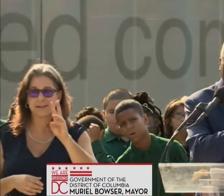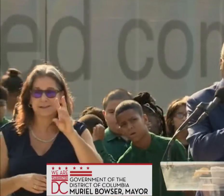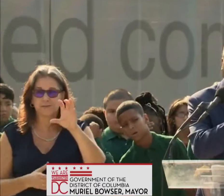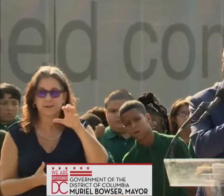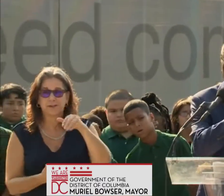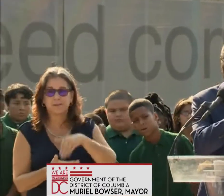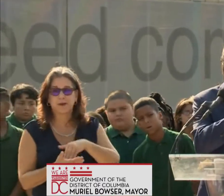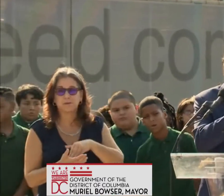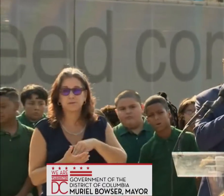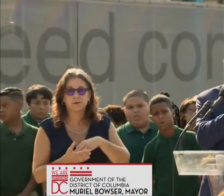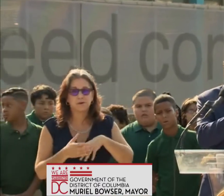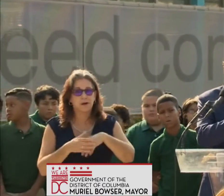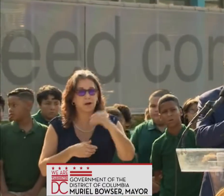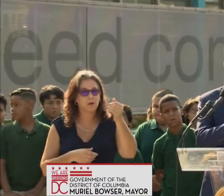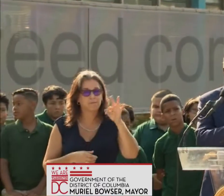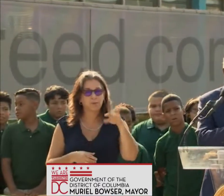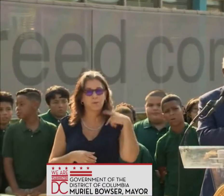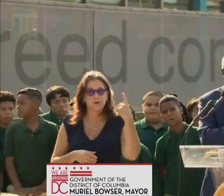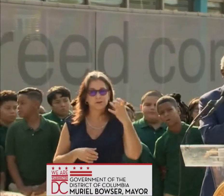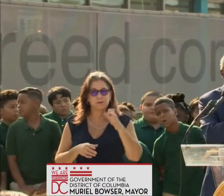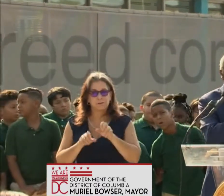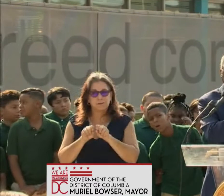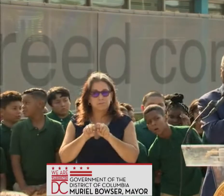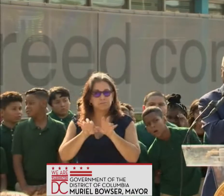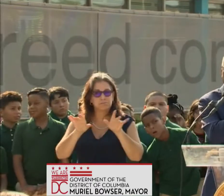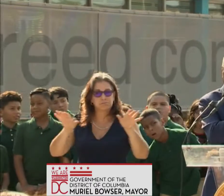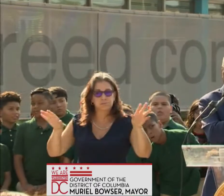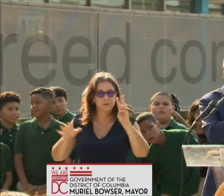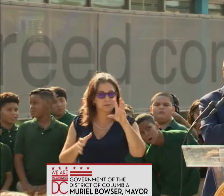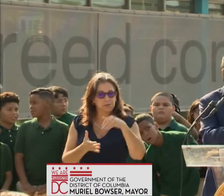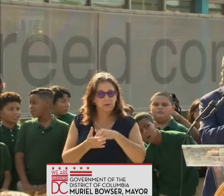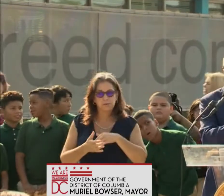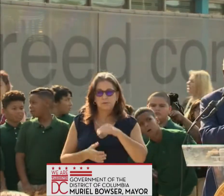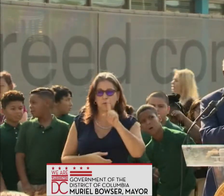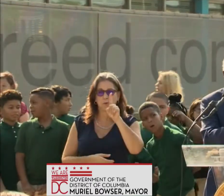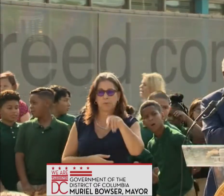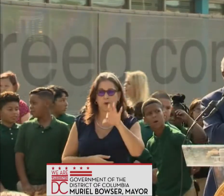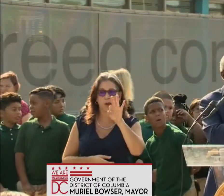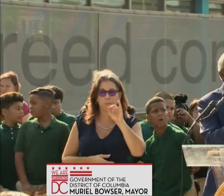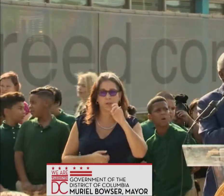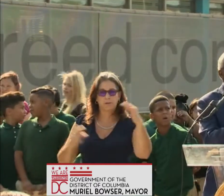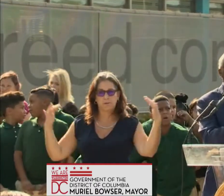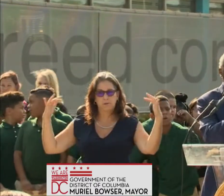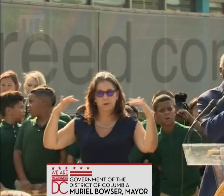read most of our schools are on public roadways and motor waste and so it's